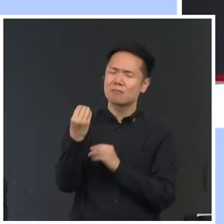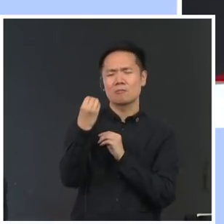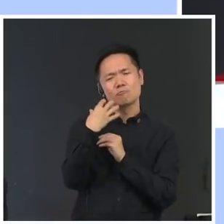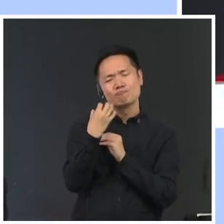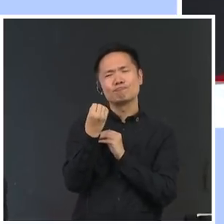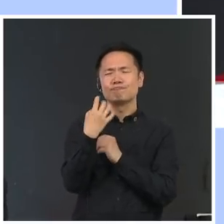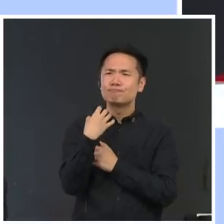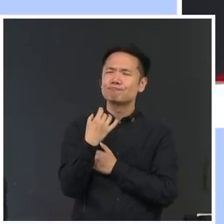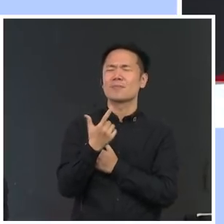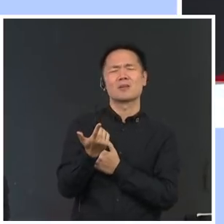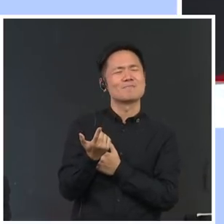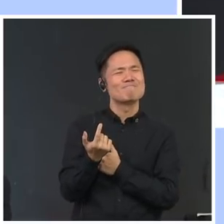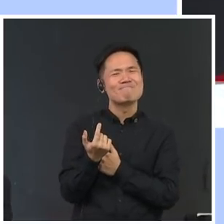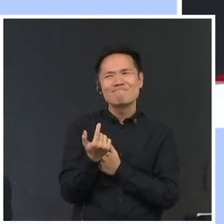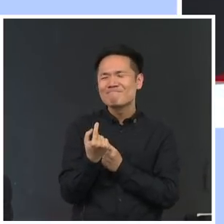she has a daughter about 7 years old.